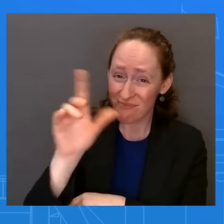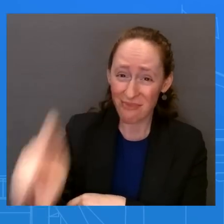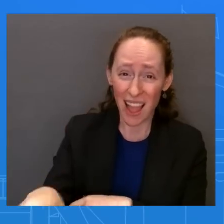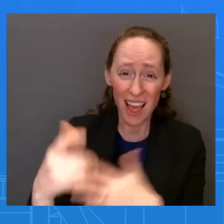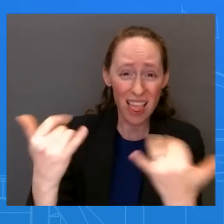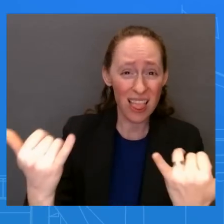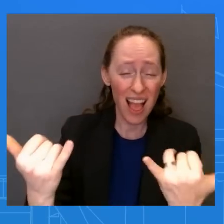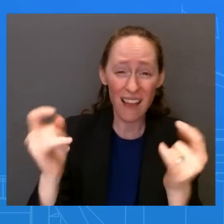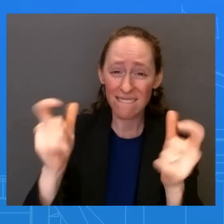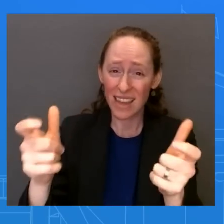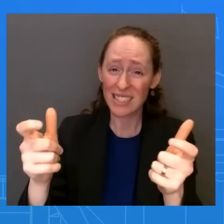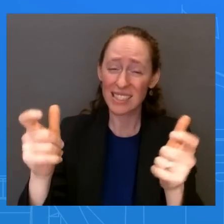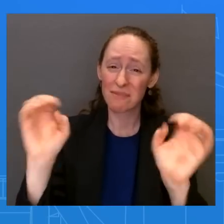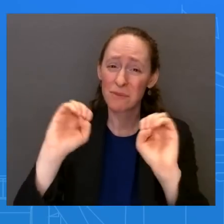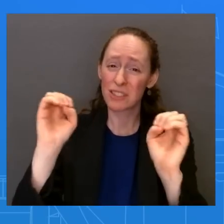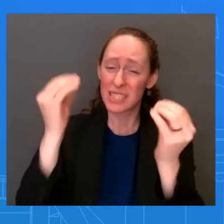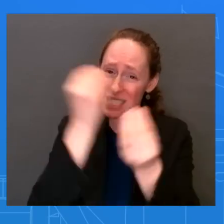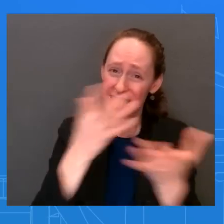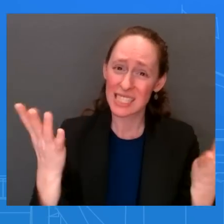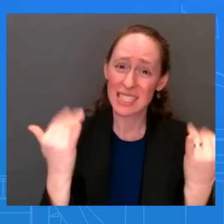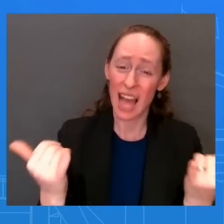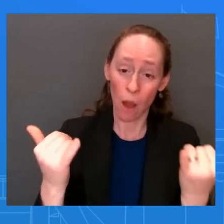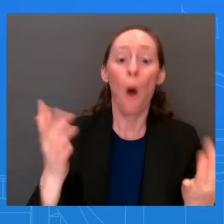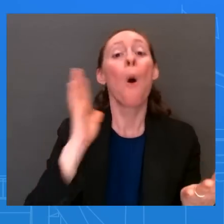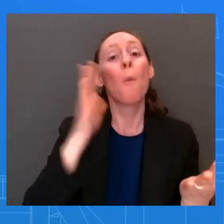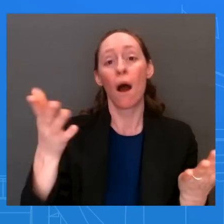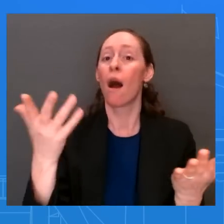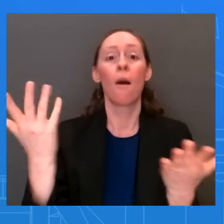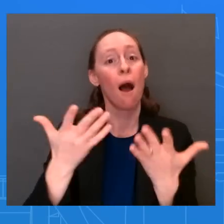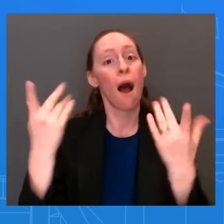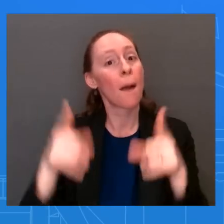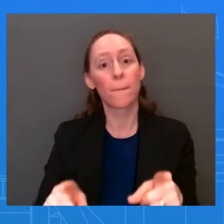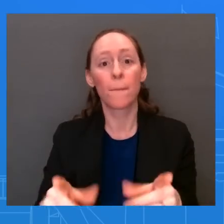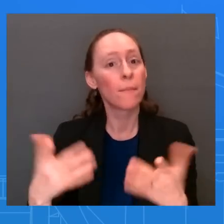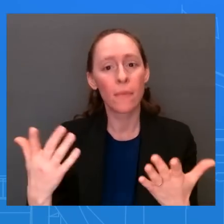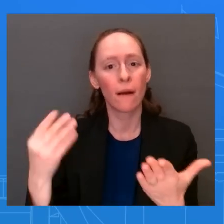emergency protective measures, and individual assistance to survey